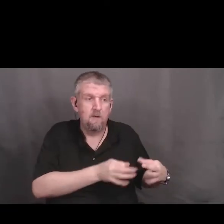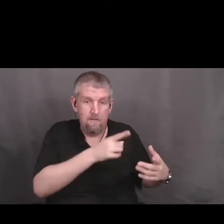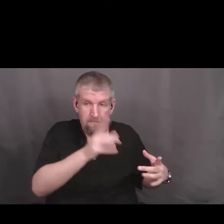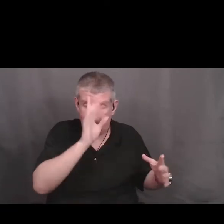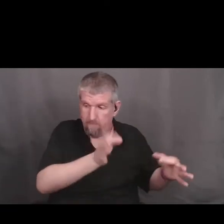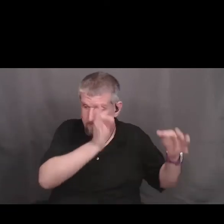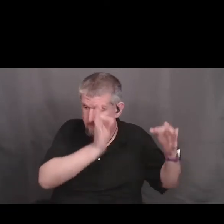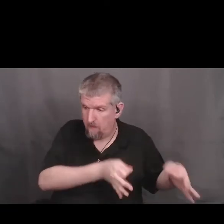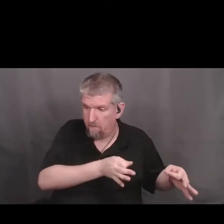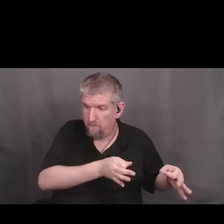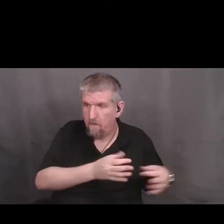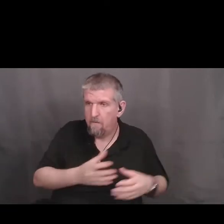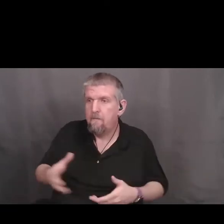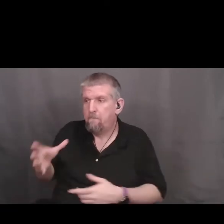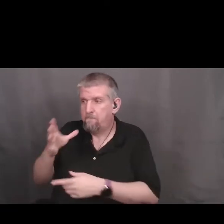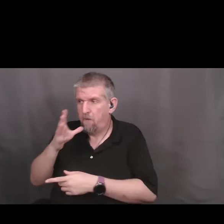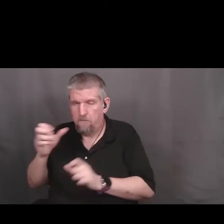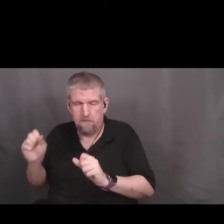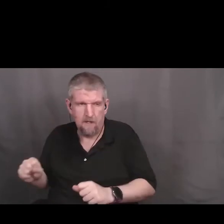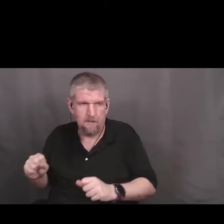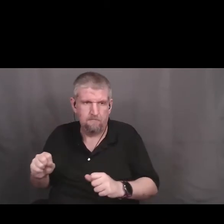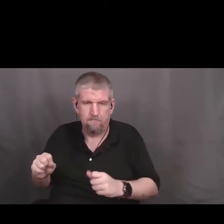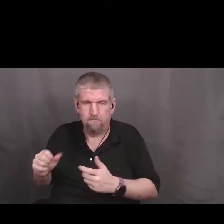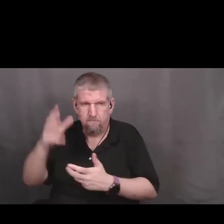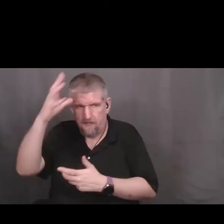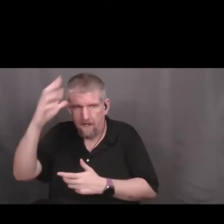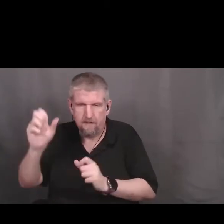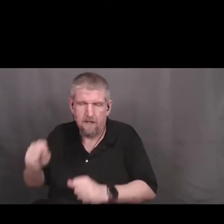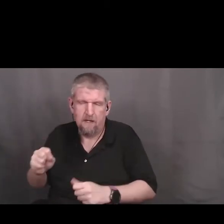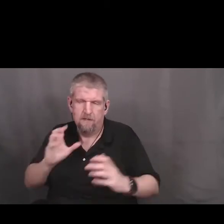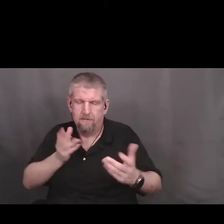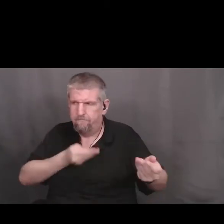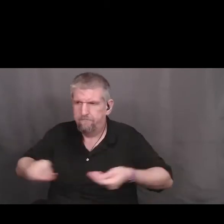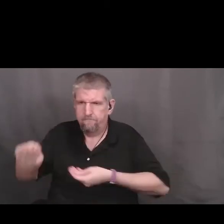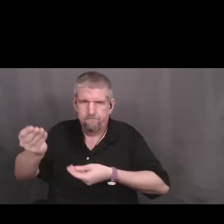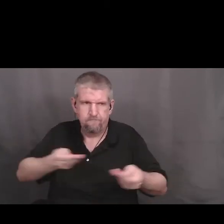the parent can communicate that to either the doctor or the school and whatnot,